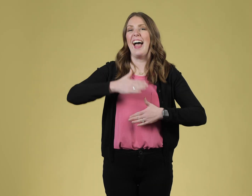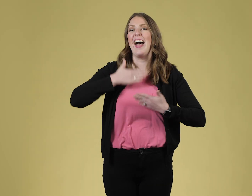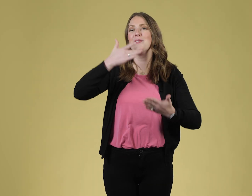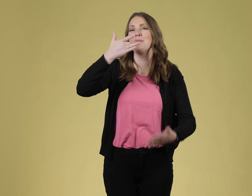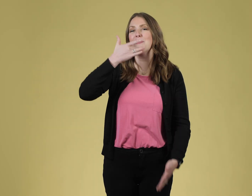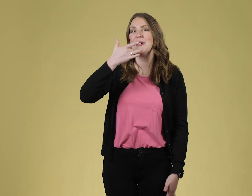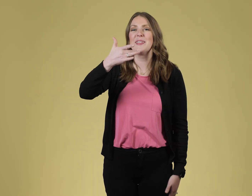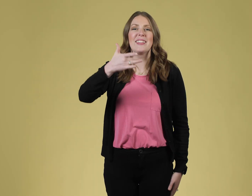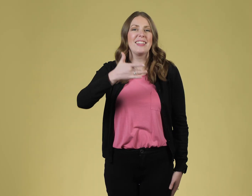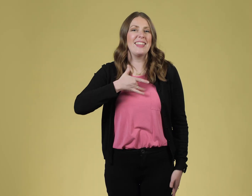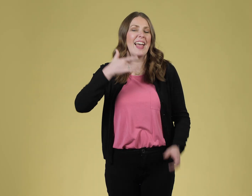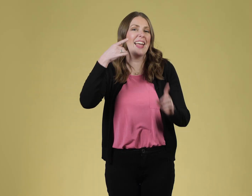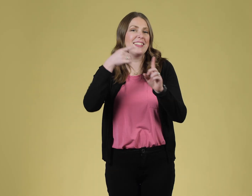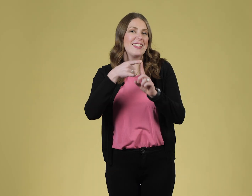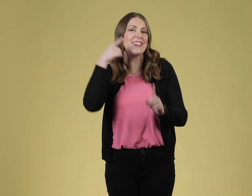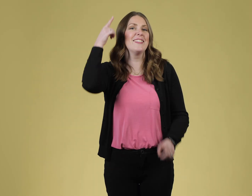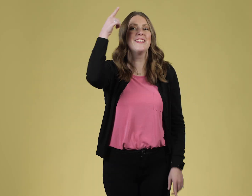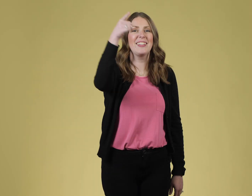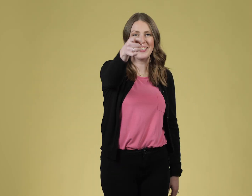happy birthday to you.